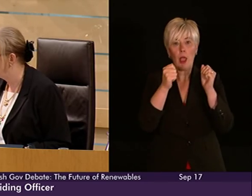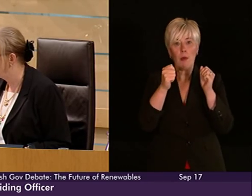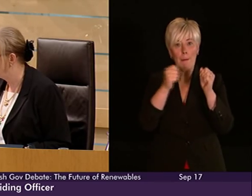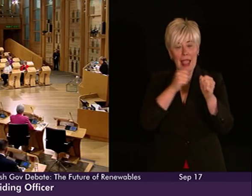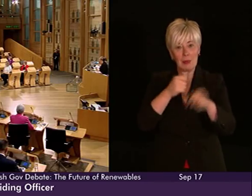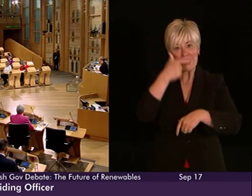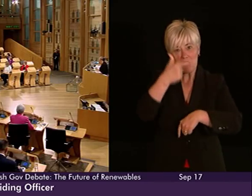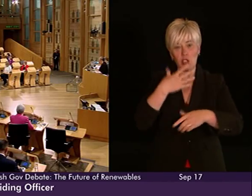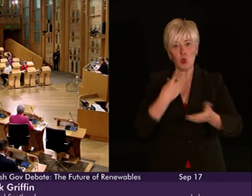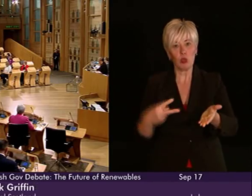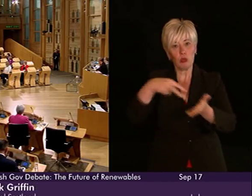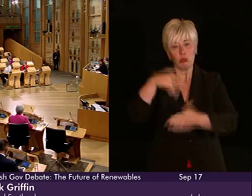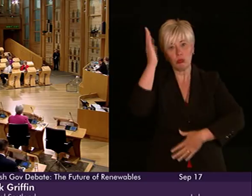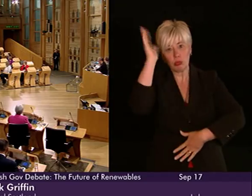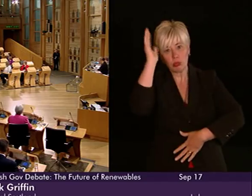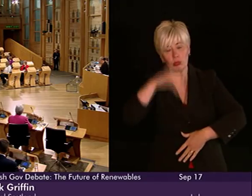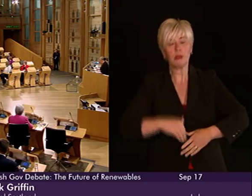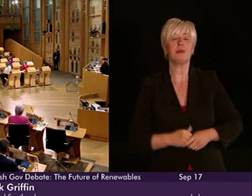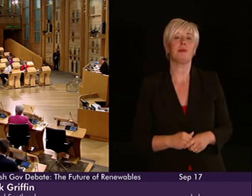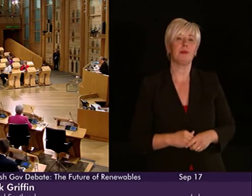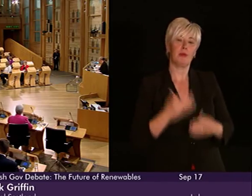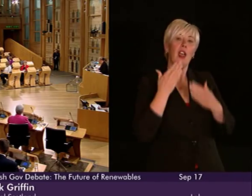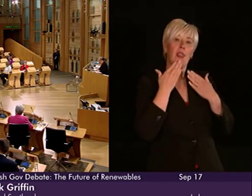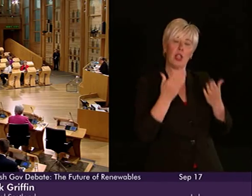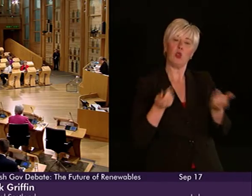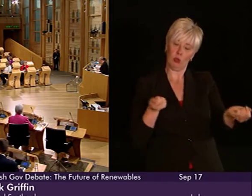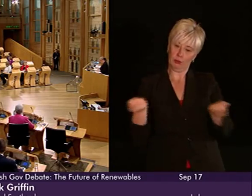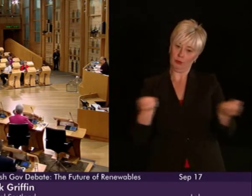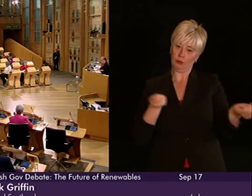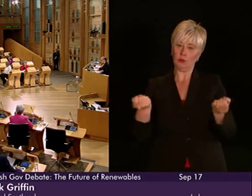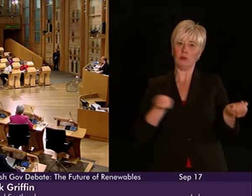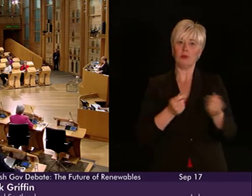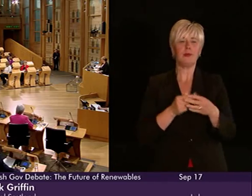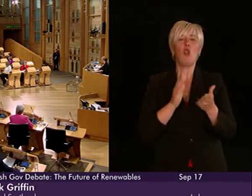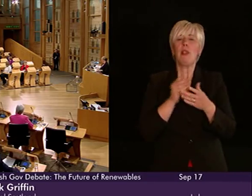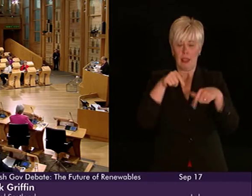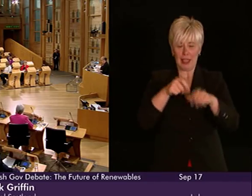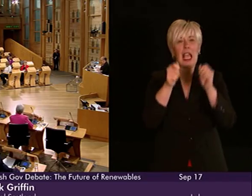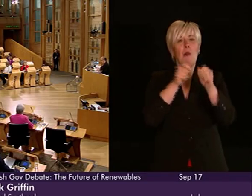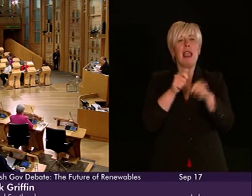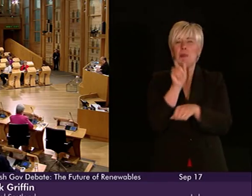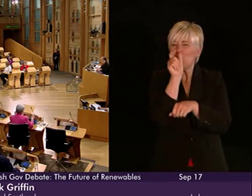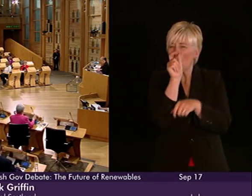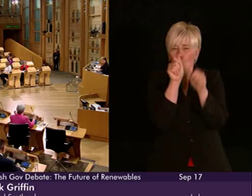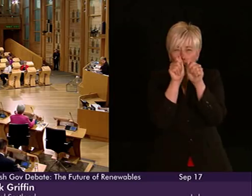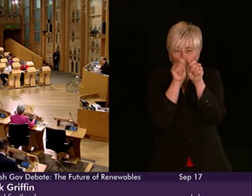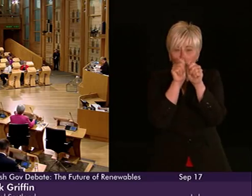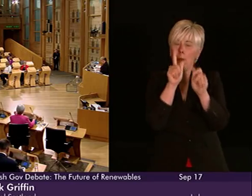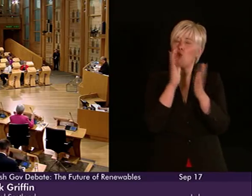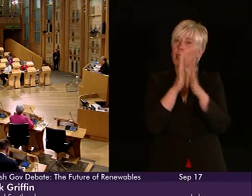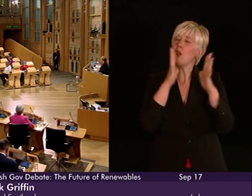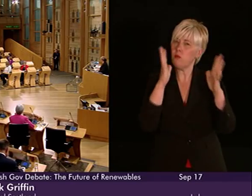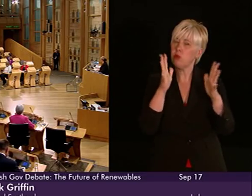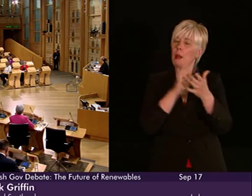Mark Griffin (Central Scotland) (Lab): Amendment 7 is a small but significant amendment that